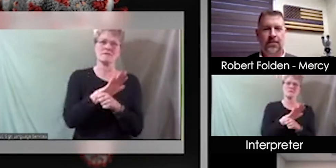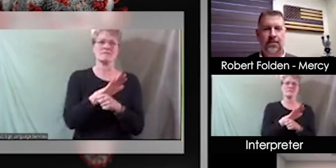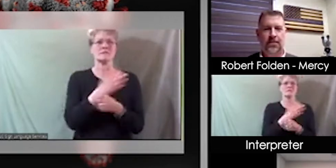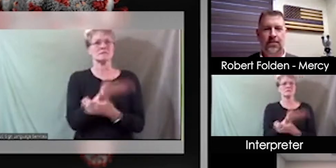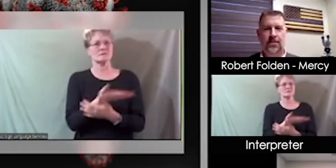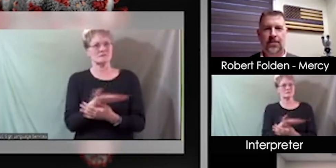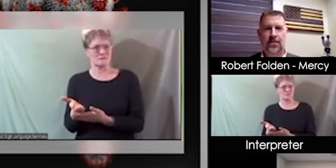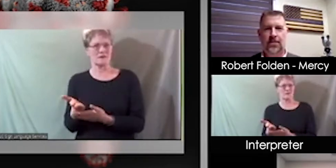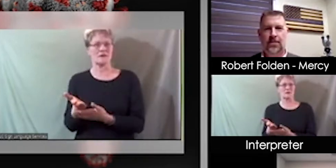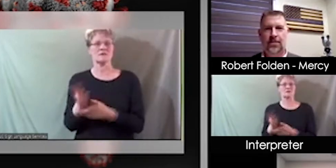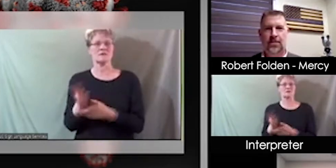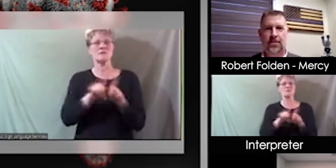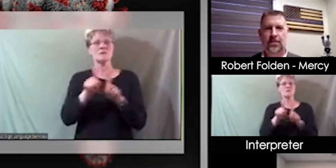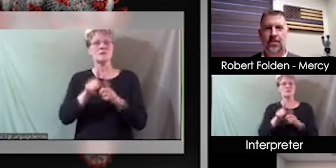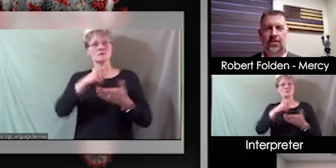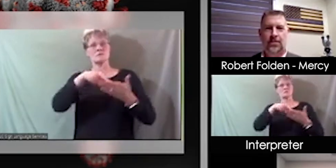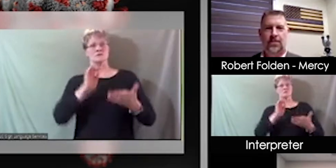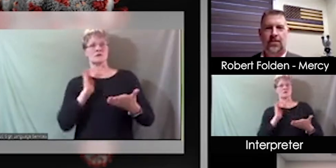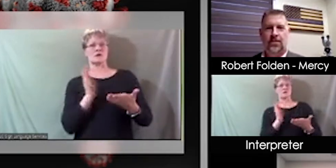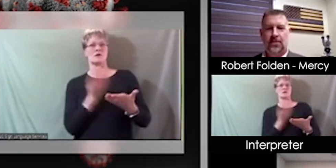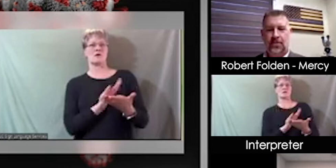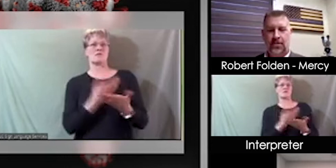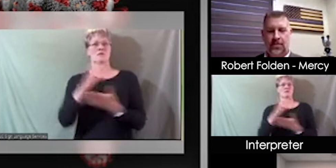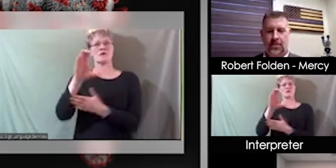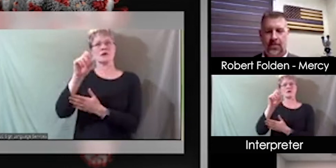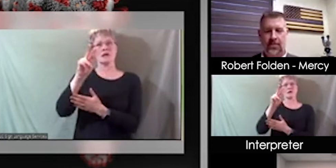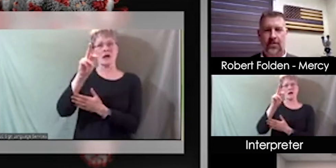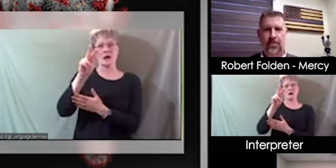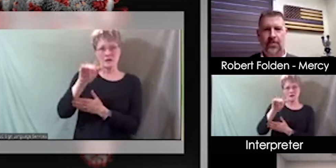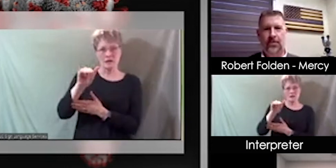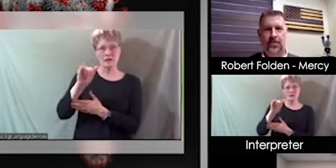county and then our region if there is one particular partner that is